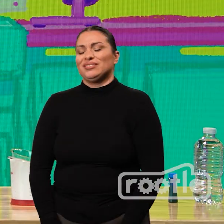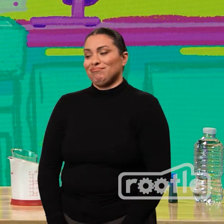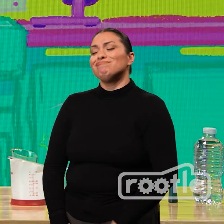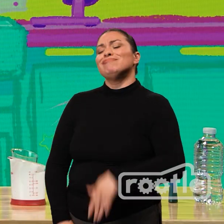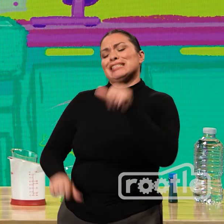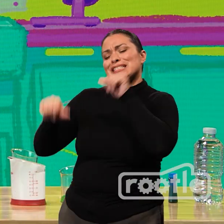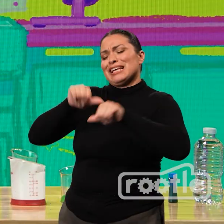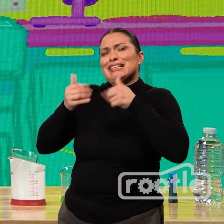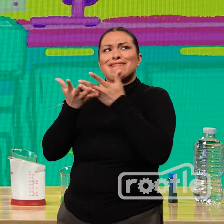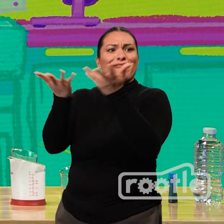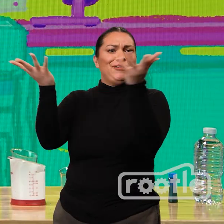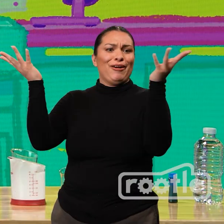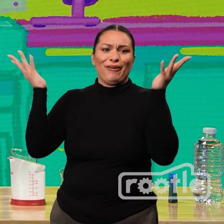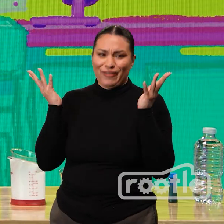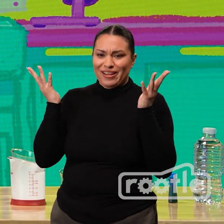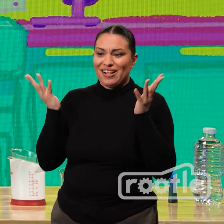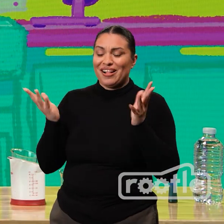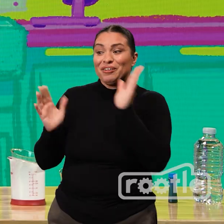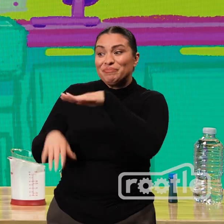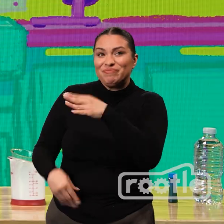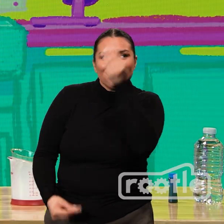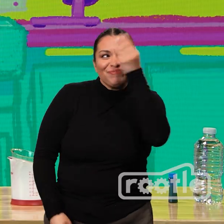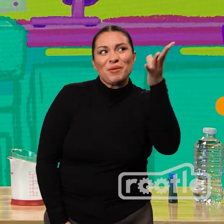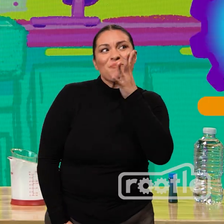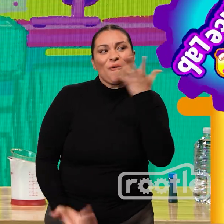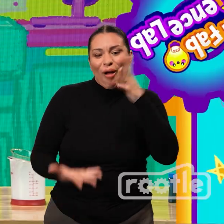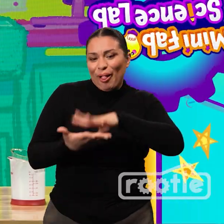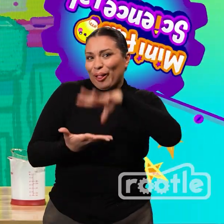Science is everywhere. Let's go and tell my mom what we learned.